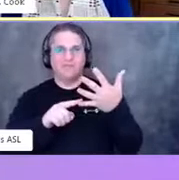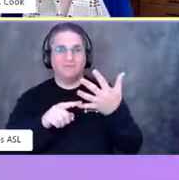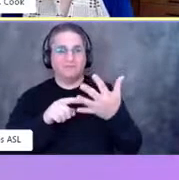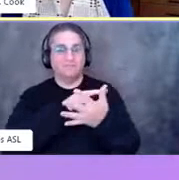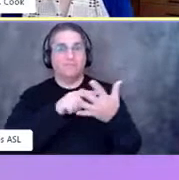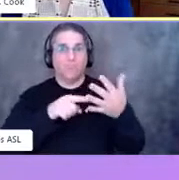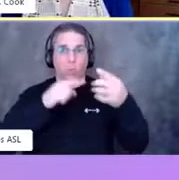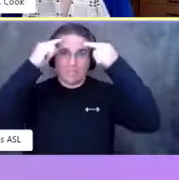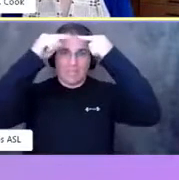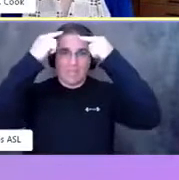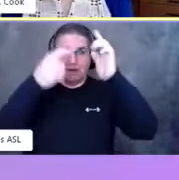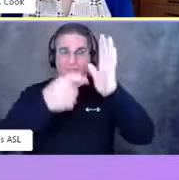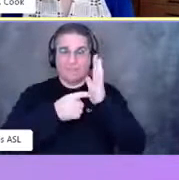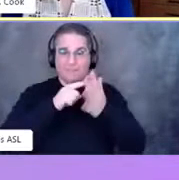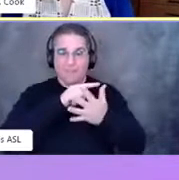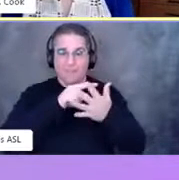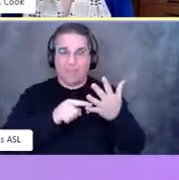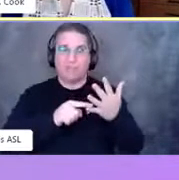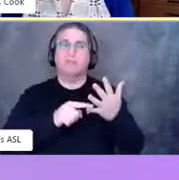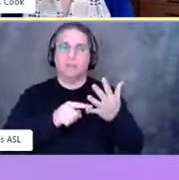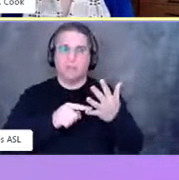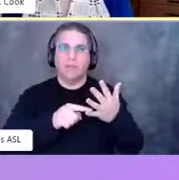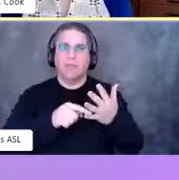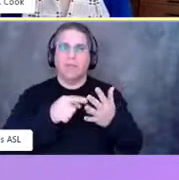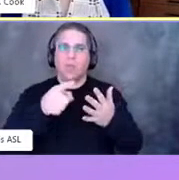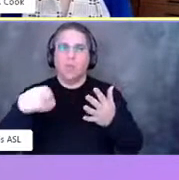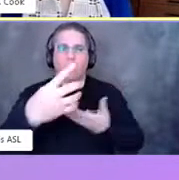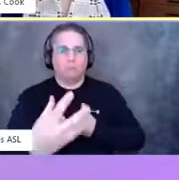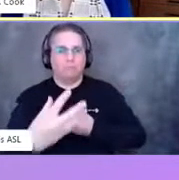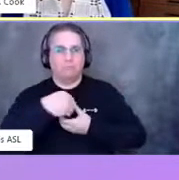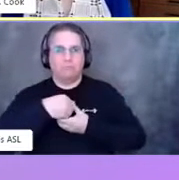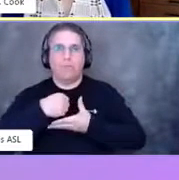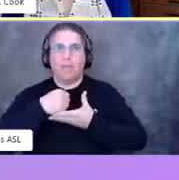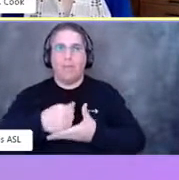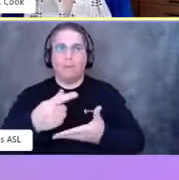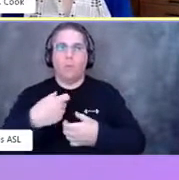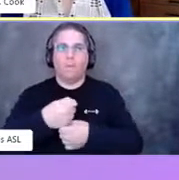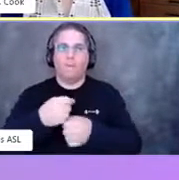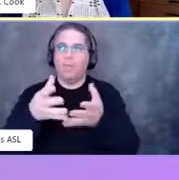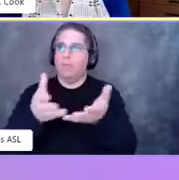in your own efforts to create more cognitive inclusion in your products